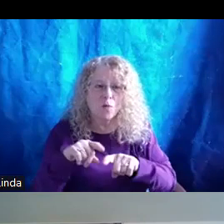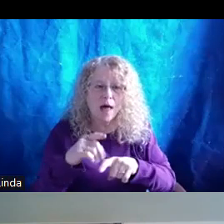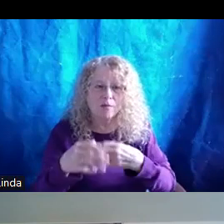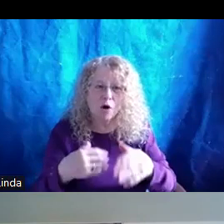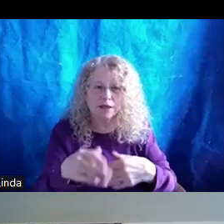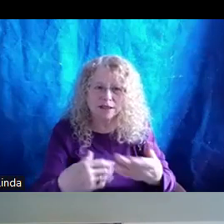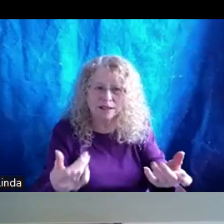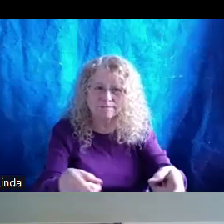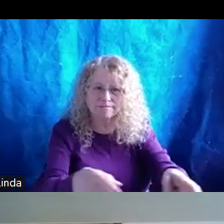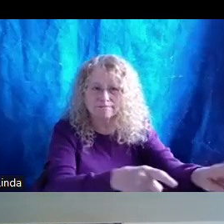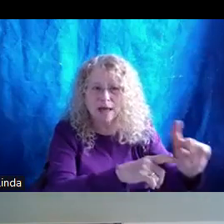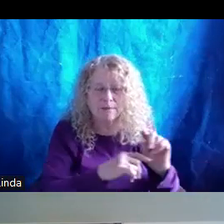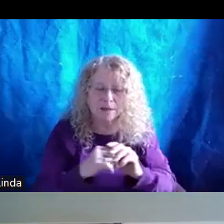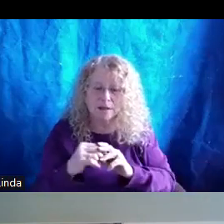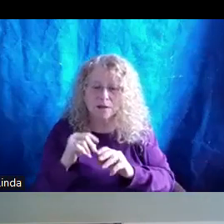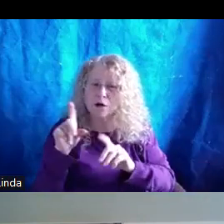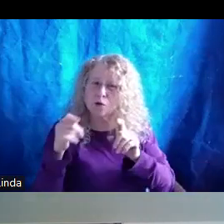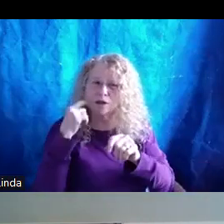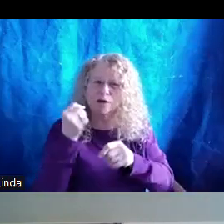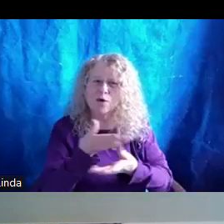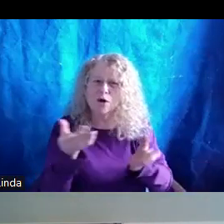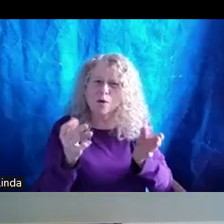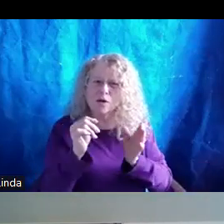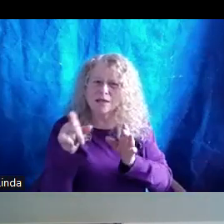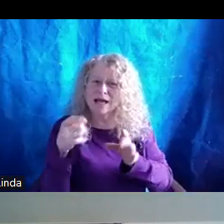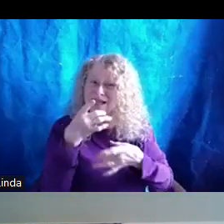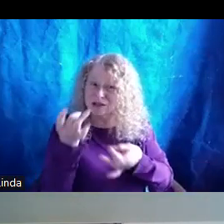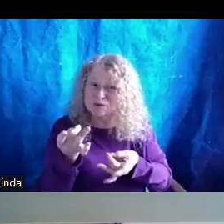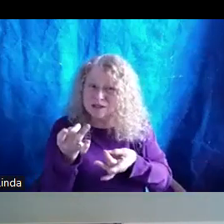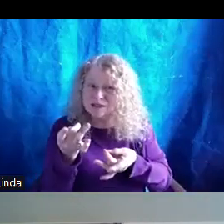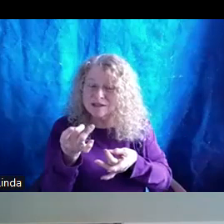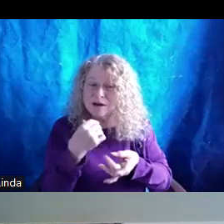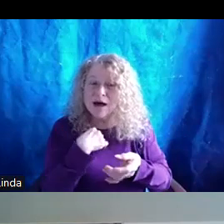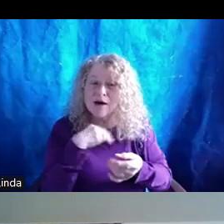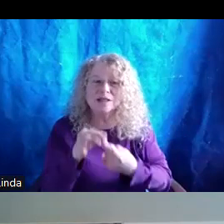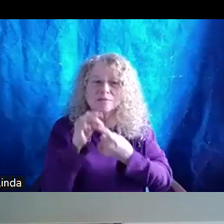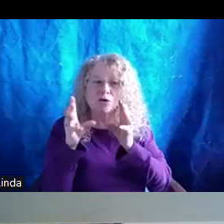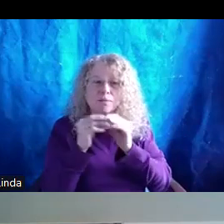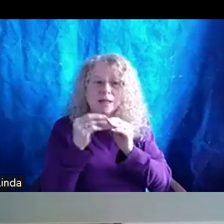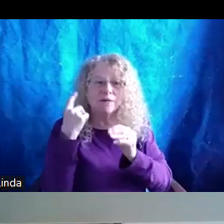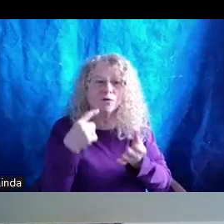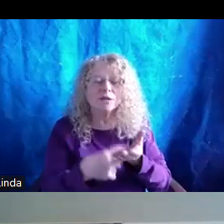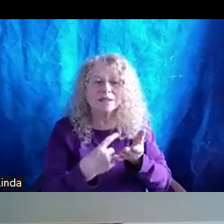JUST A QUESTION FOR YOU ALL, IS THAT AN INTEREST, TO HAVE A SPECIAL MEETING TO JUST REALLY FOCUS